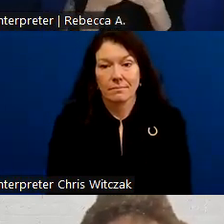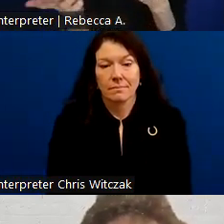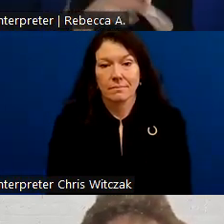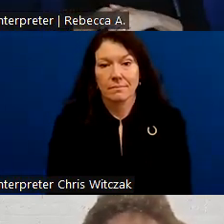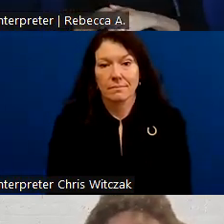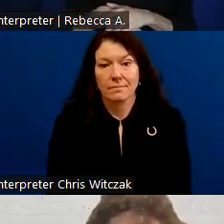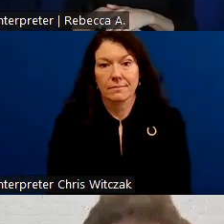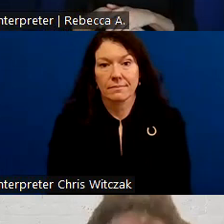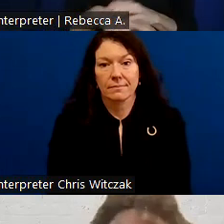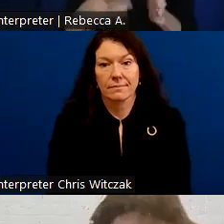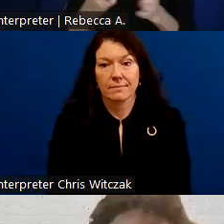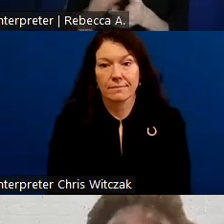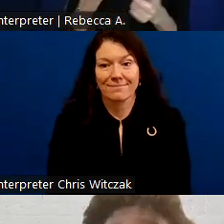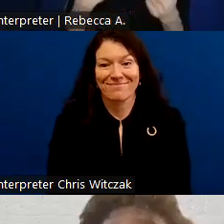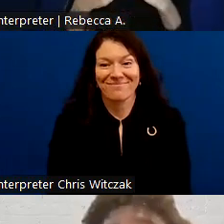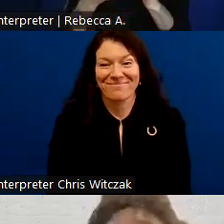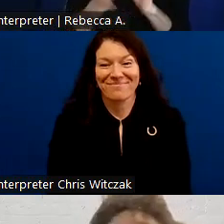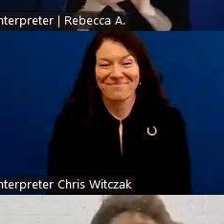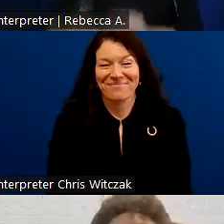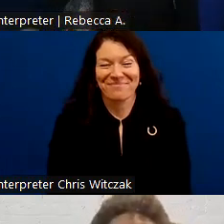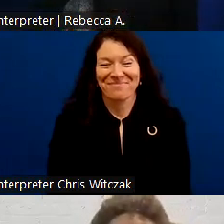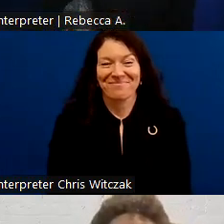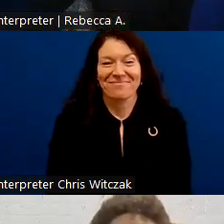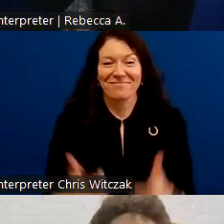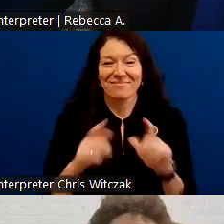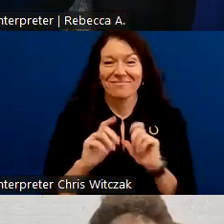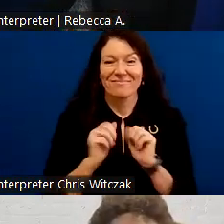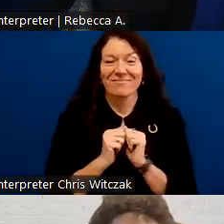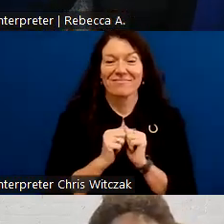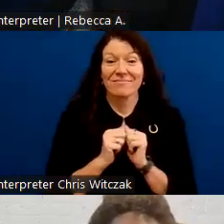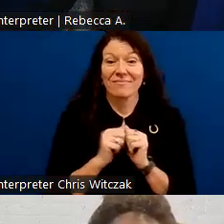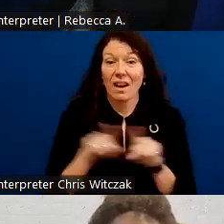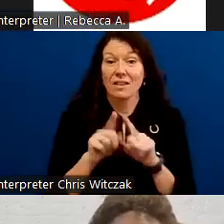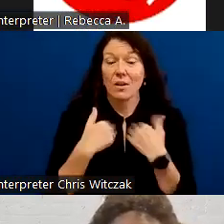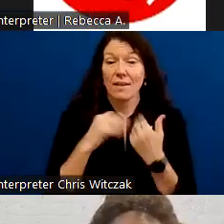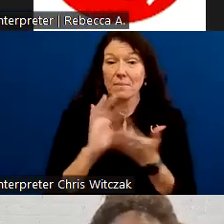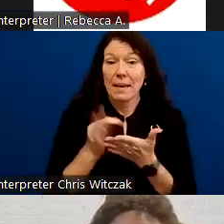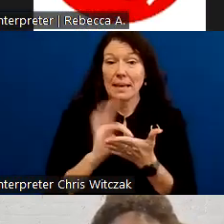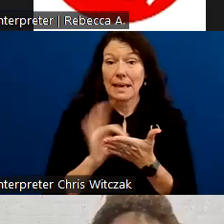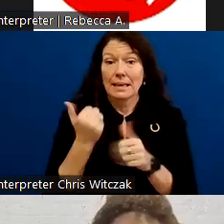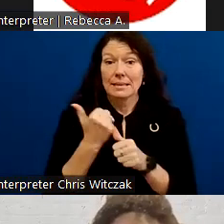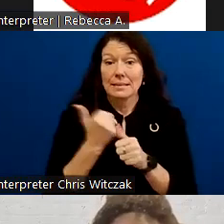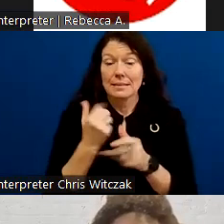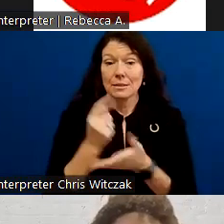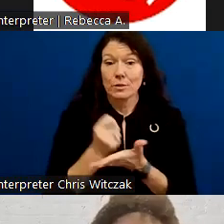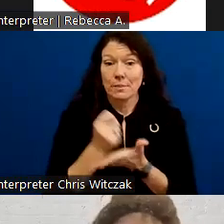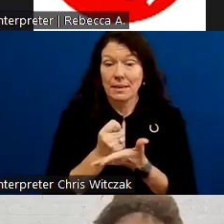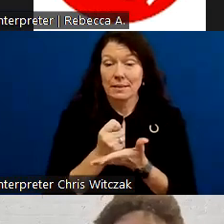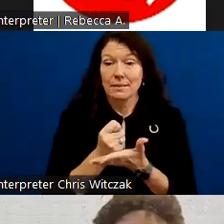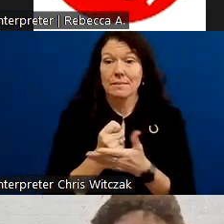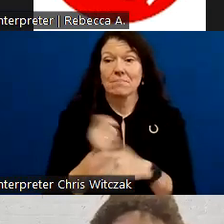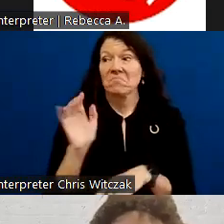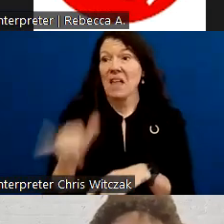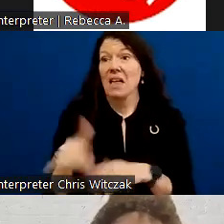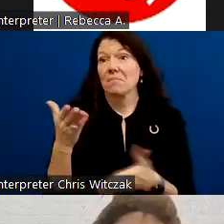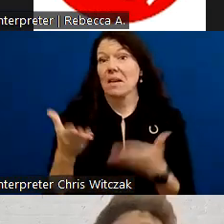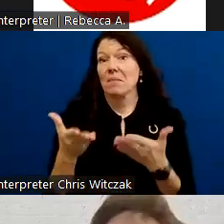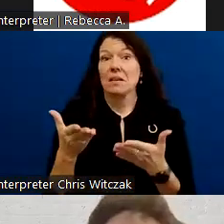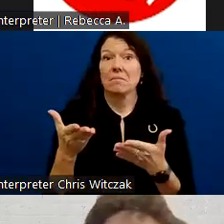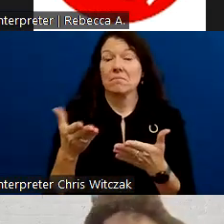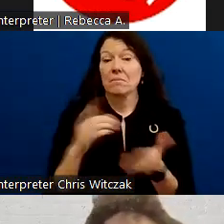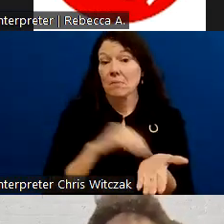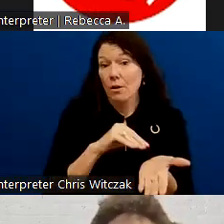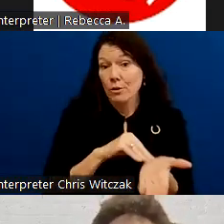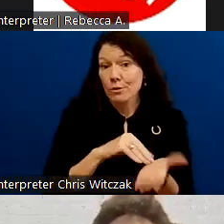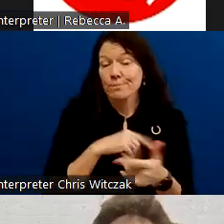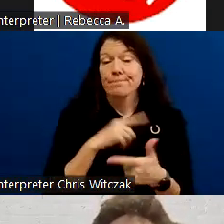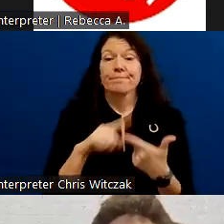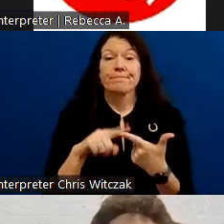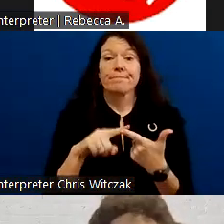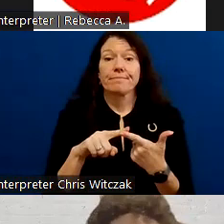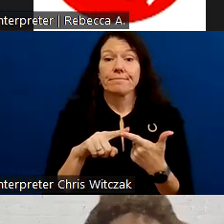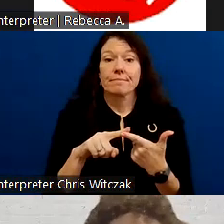there's medication assistant treatment this could be a doctor or a clinic setting